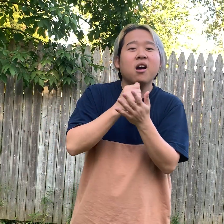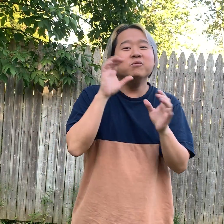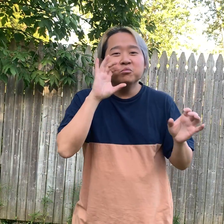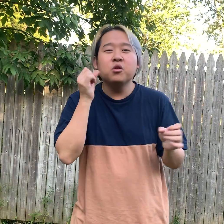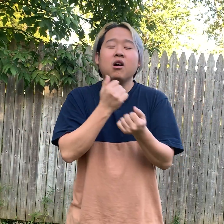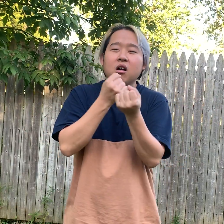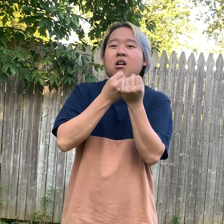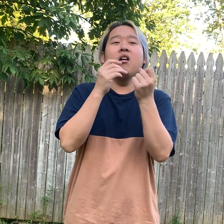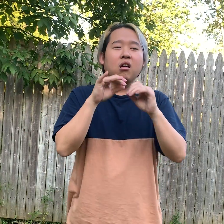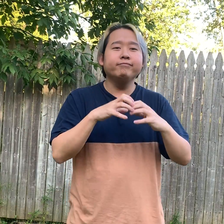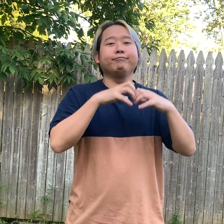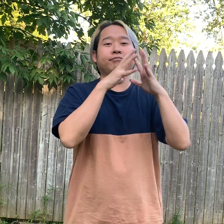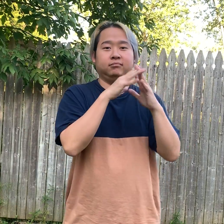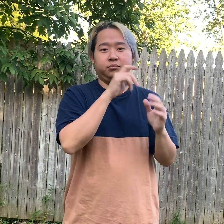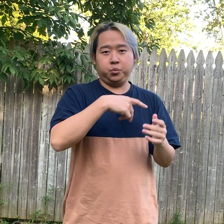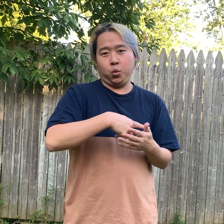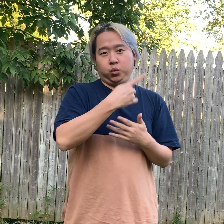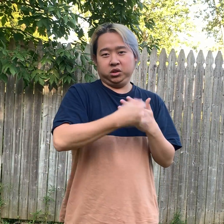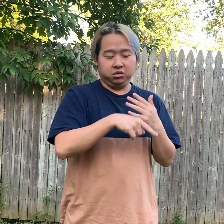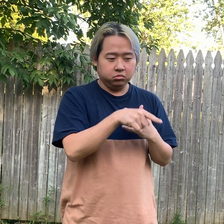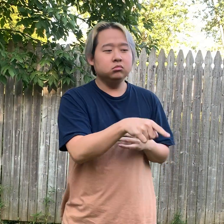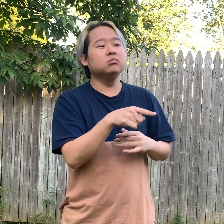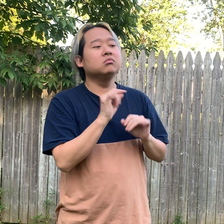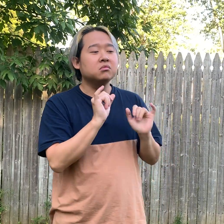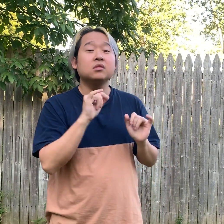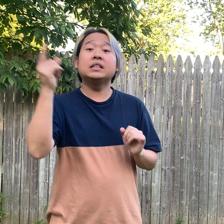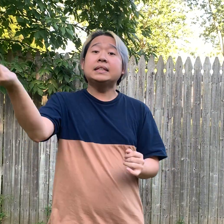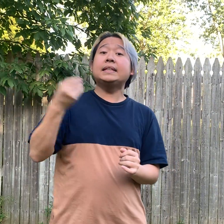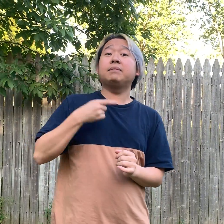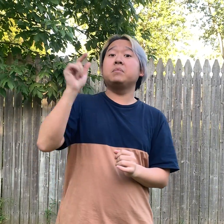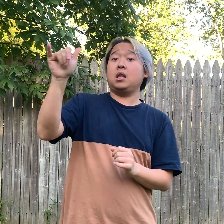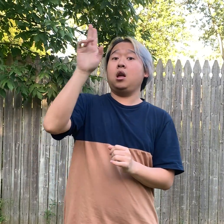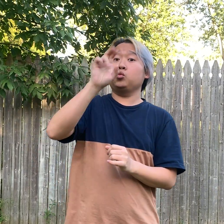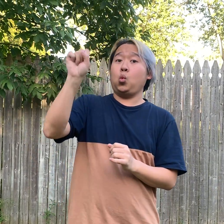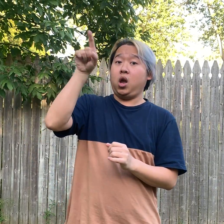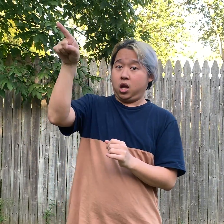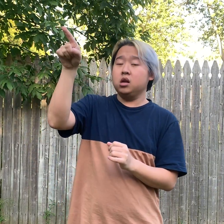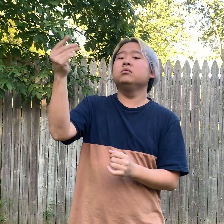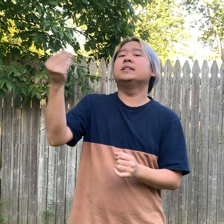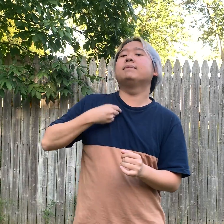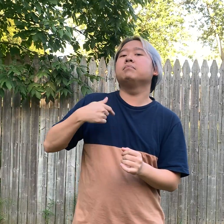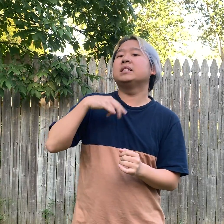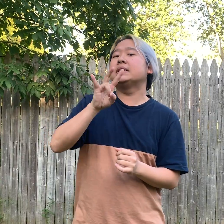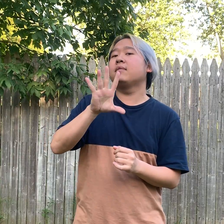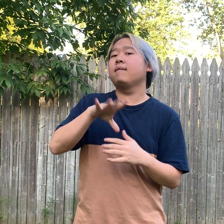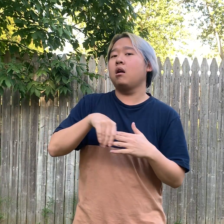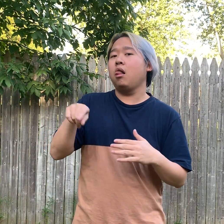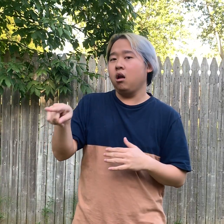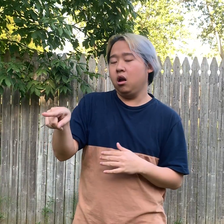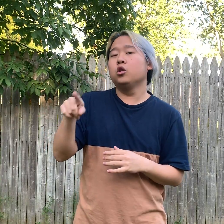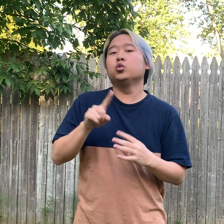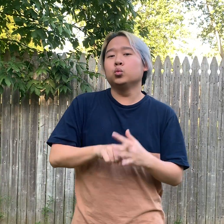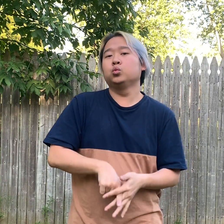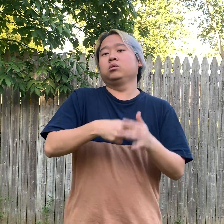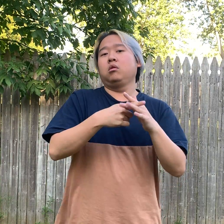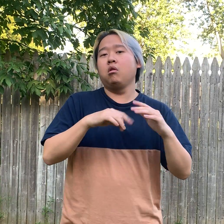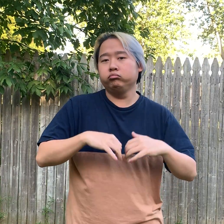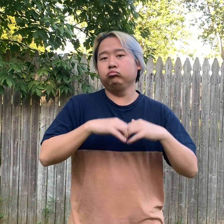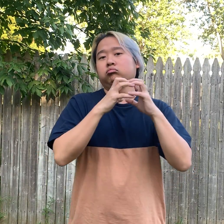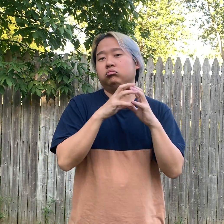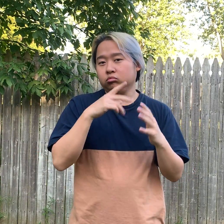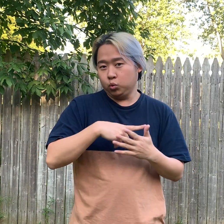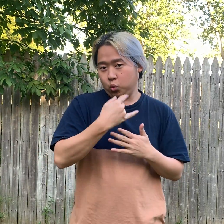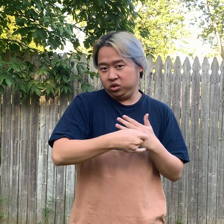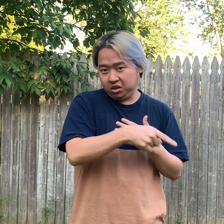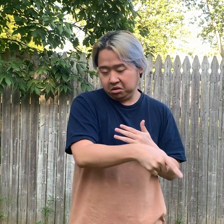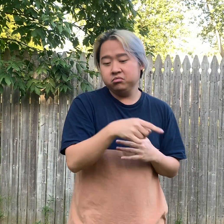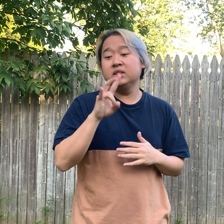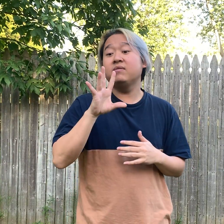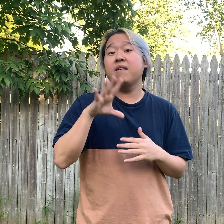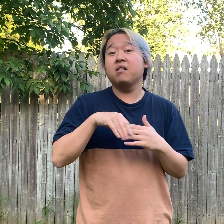The exchange program had provided me with seed money of $75.00 to start this project,